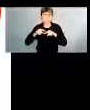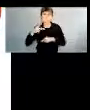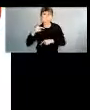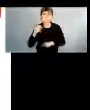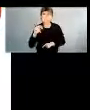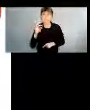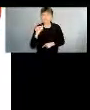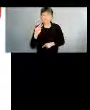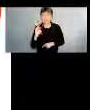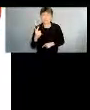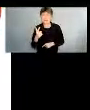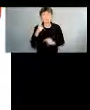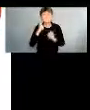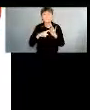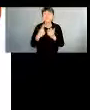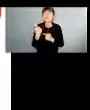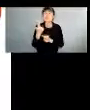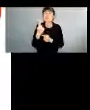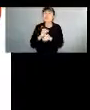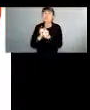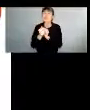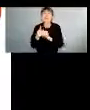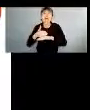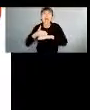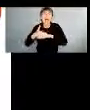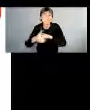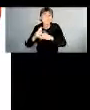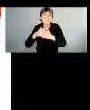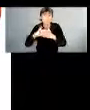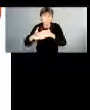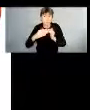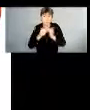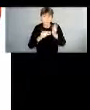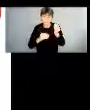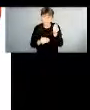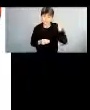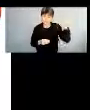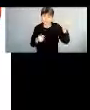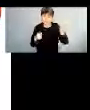changes after you submit, please let us know immediately as we may be able to make updates